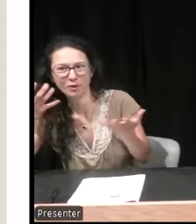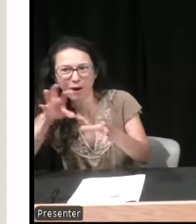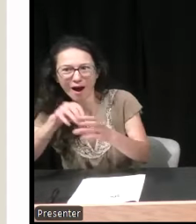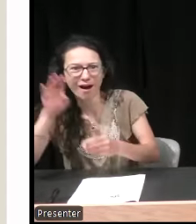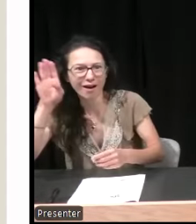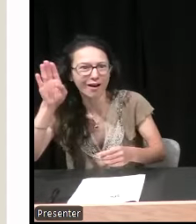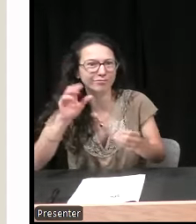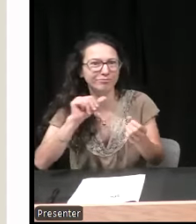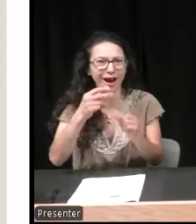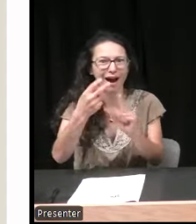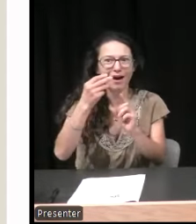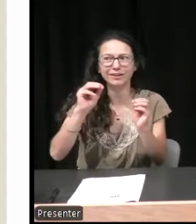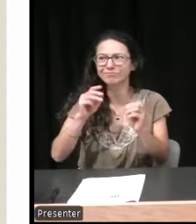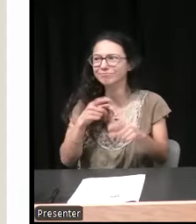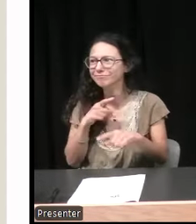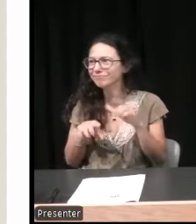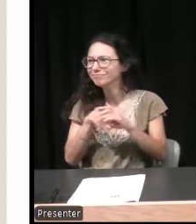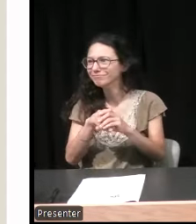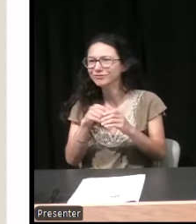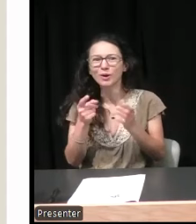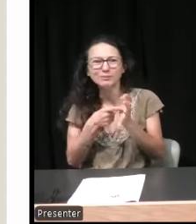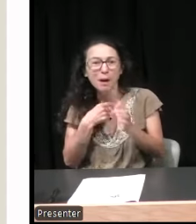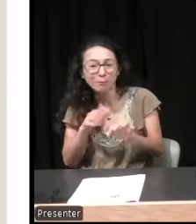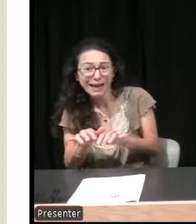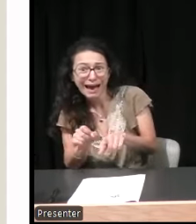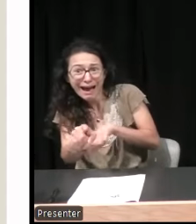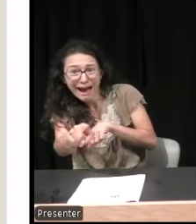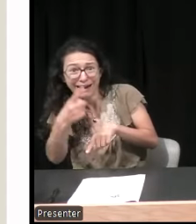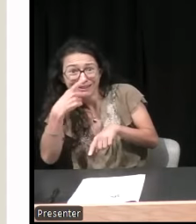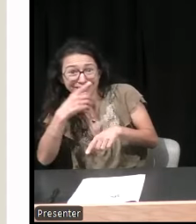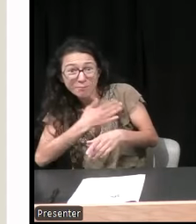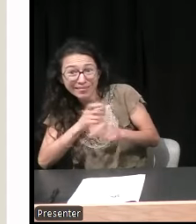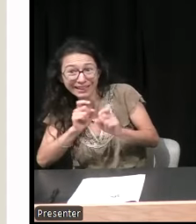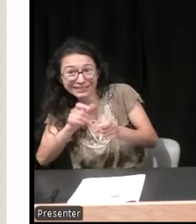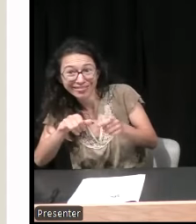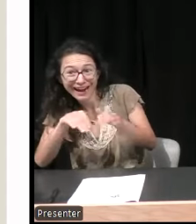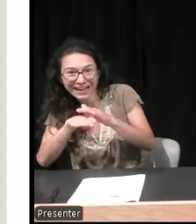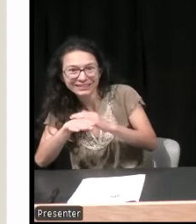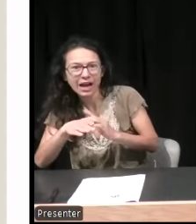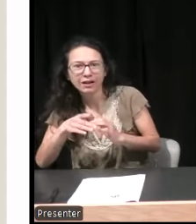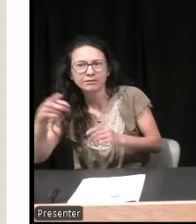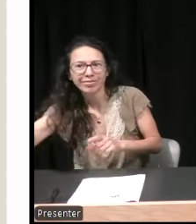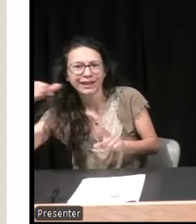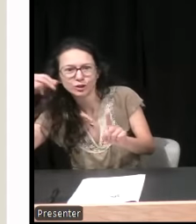who is trying to participate in the meeting but they aren't seen either by The Interpreter or um